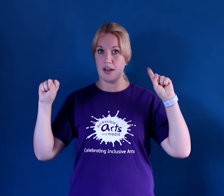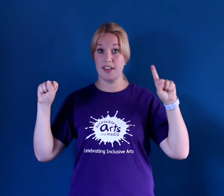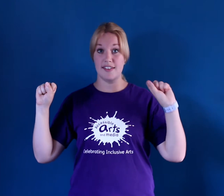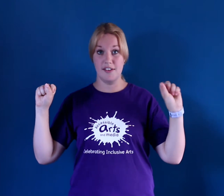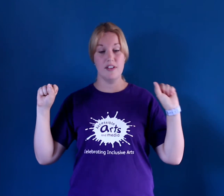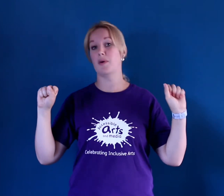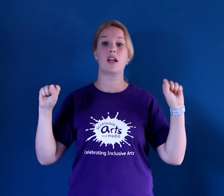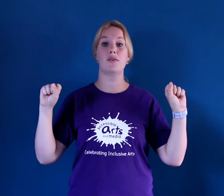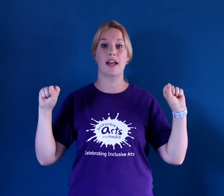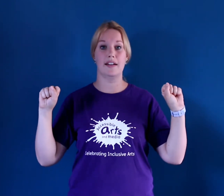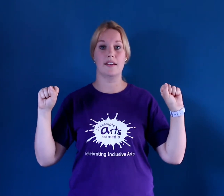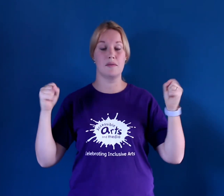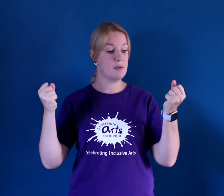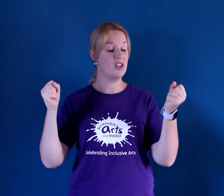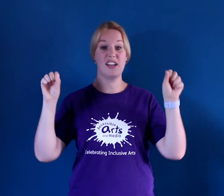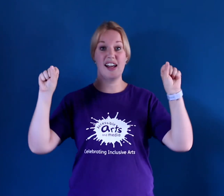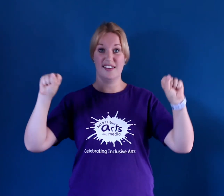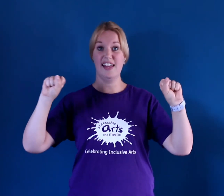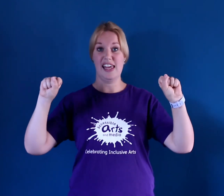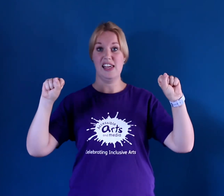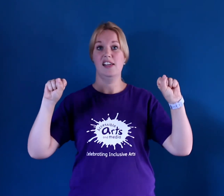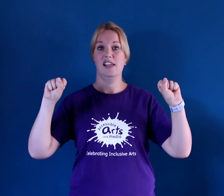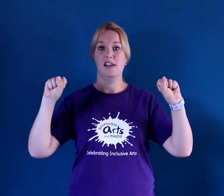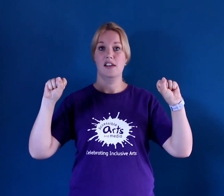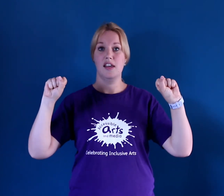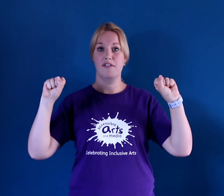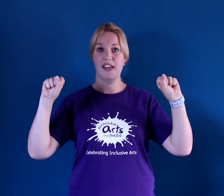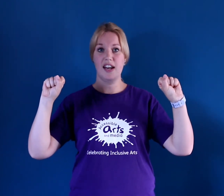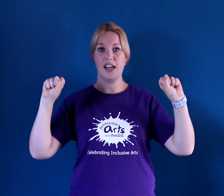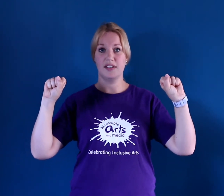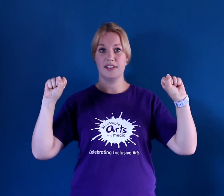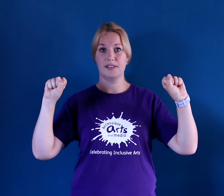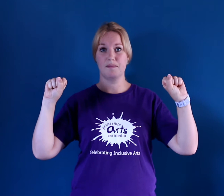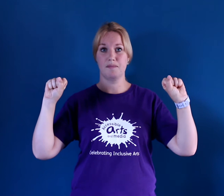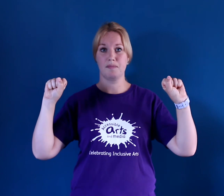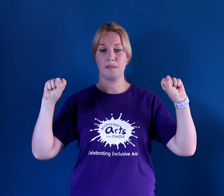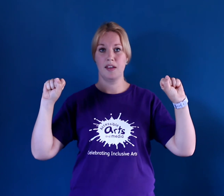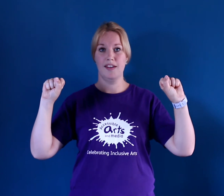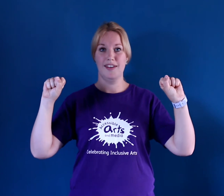Now this is different to a closed hand because you can’t see your fingernails